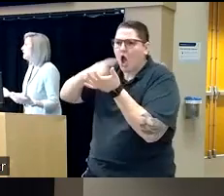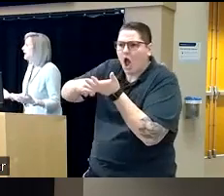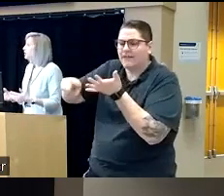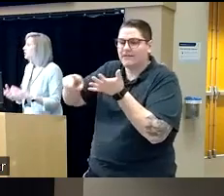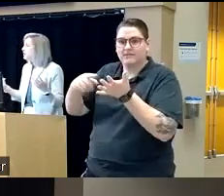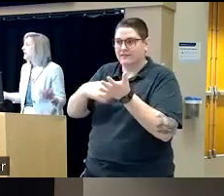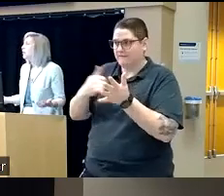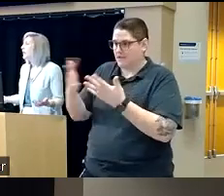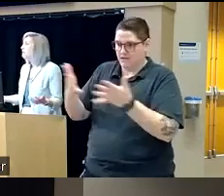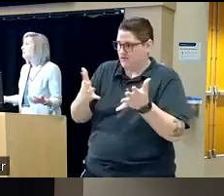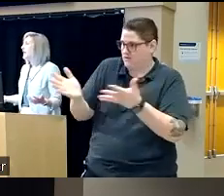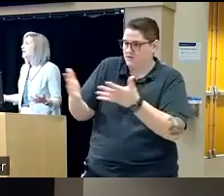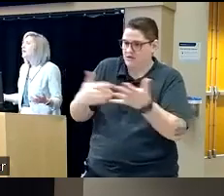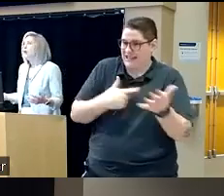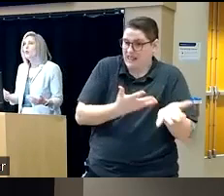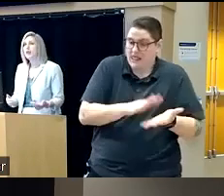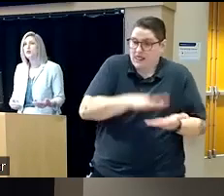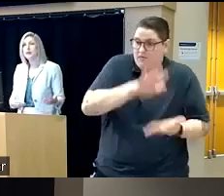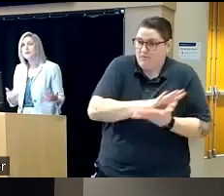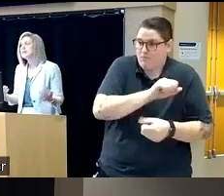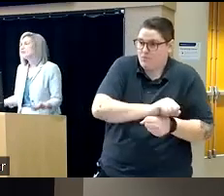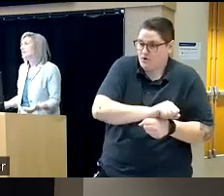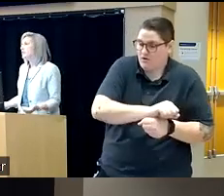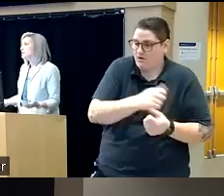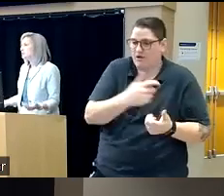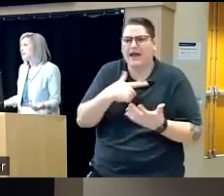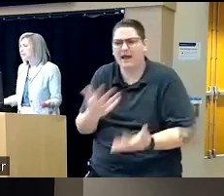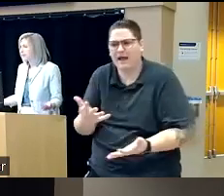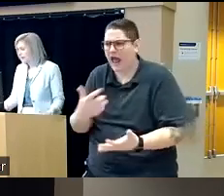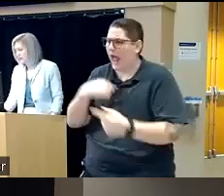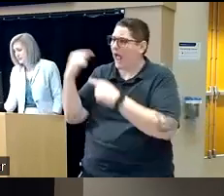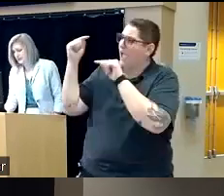can feel like you're never getting away from that when you came into the field to be a therapist